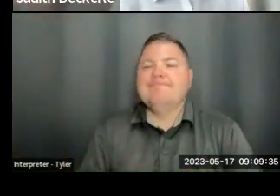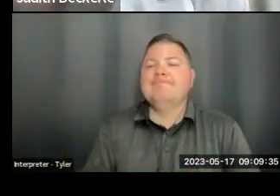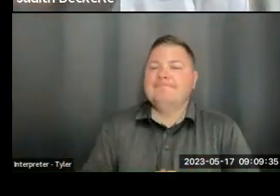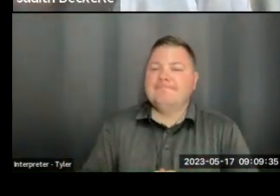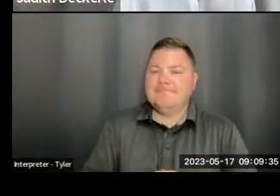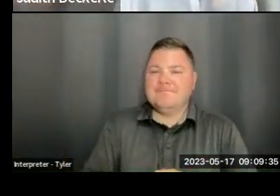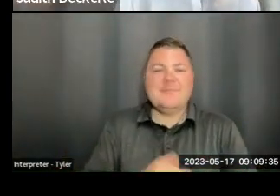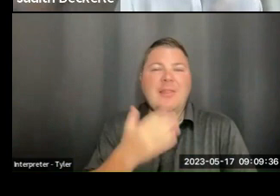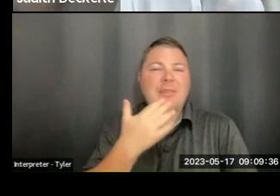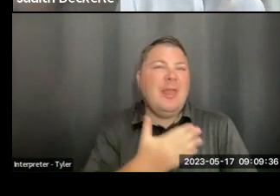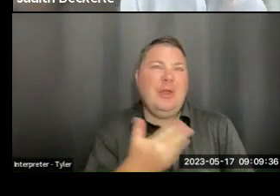Judith, thank you so much.